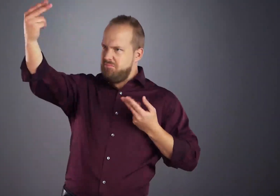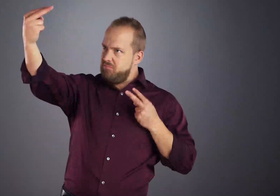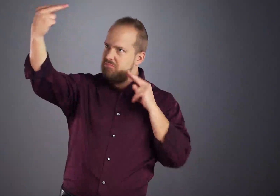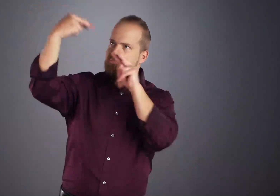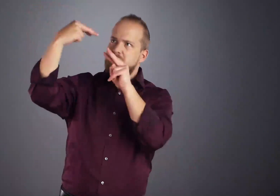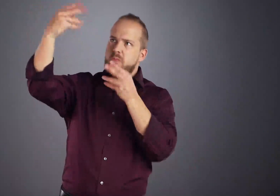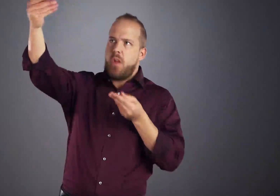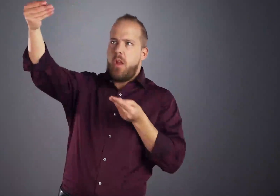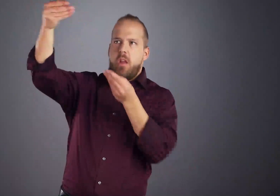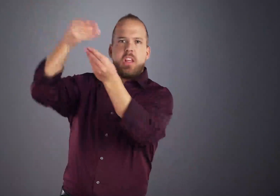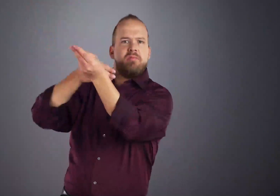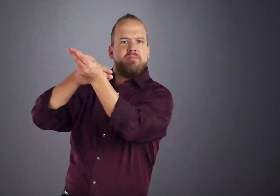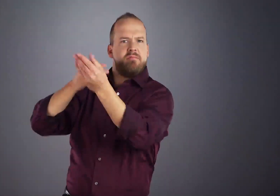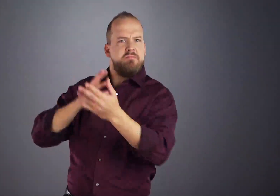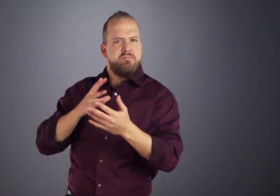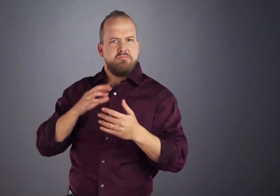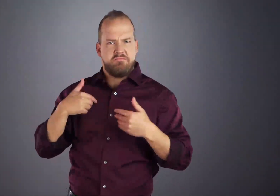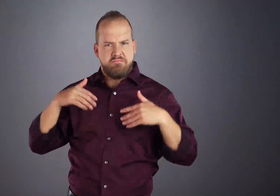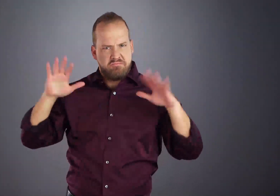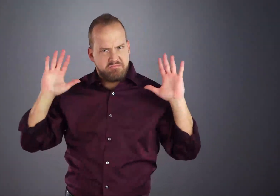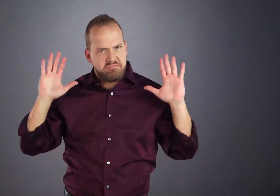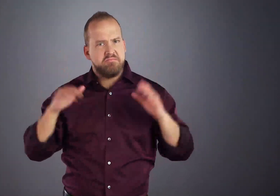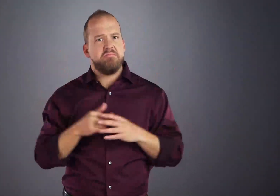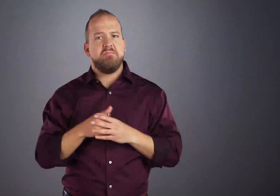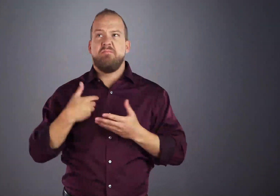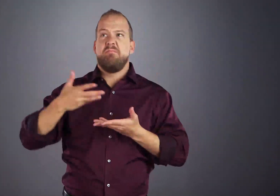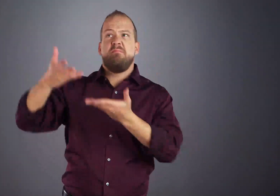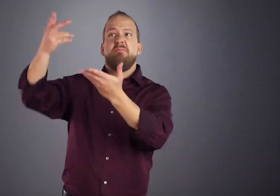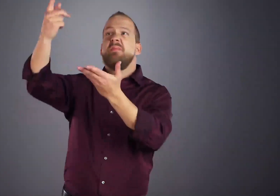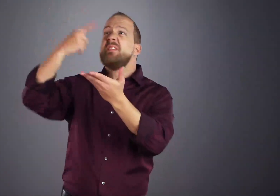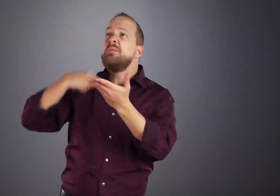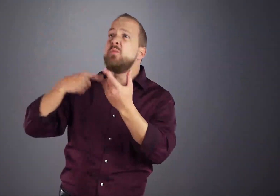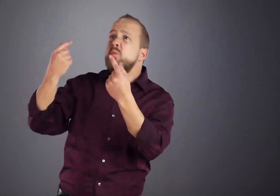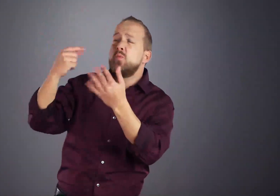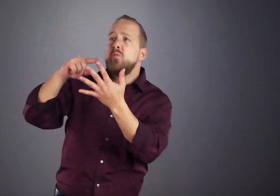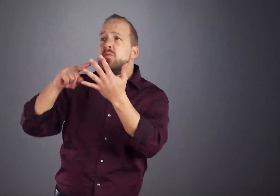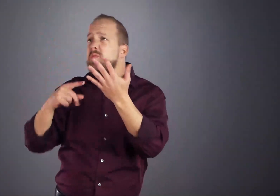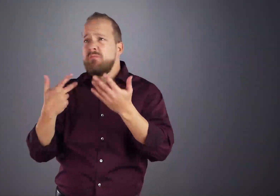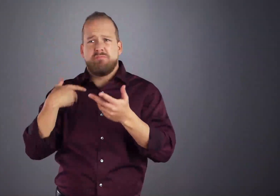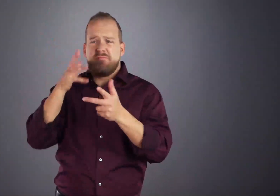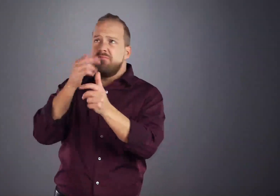I placed myself unreservedly under His care and direction.